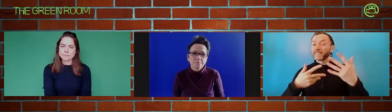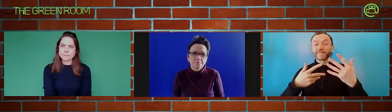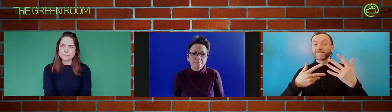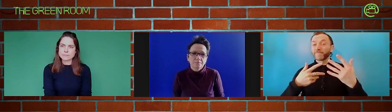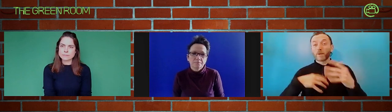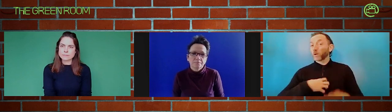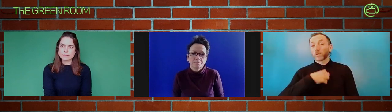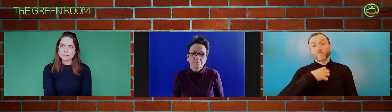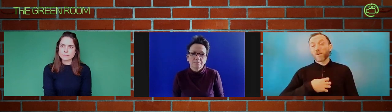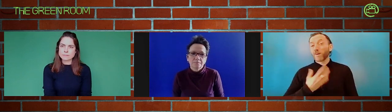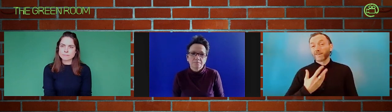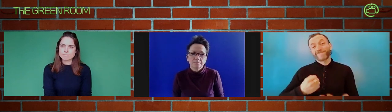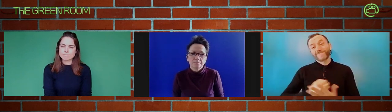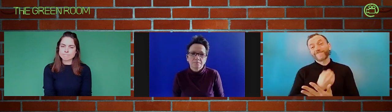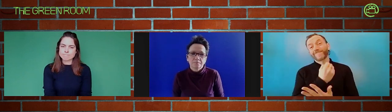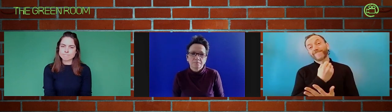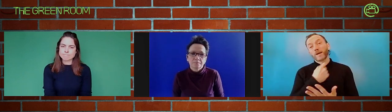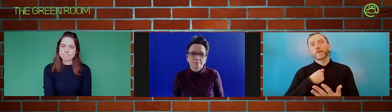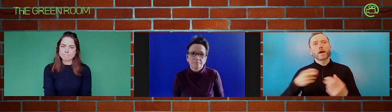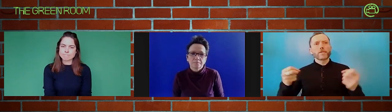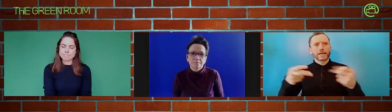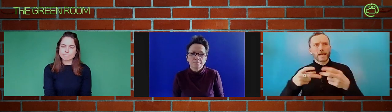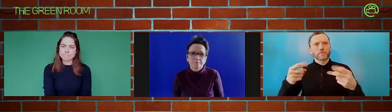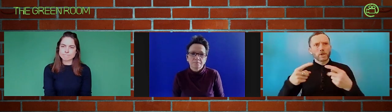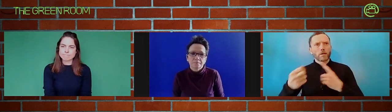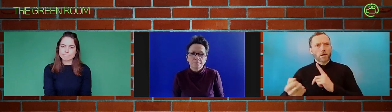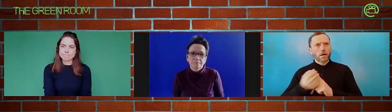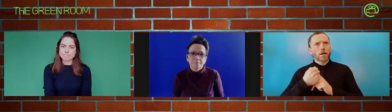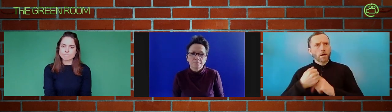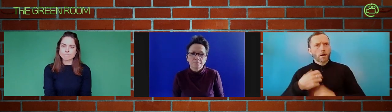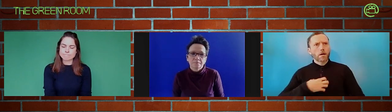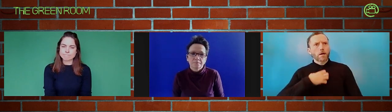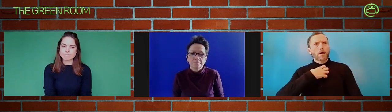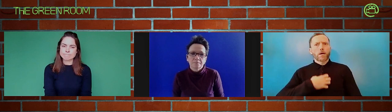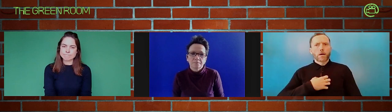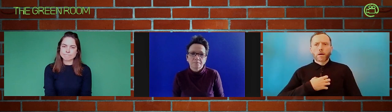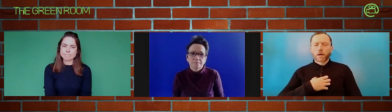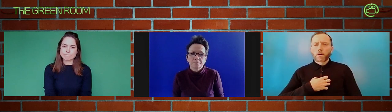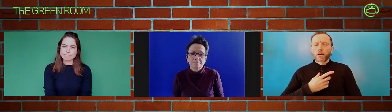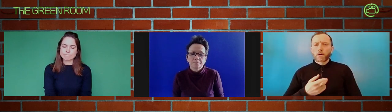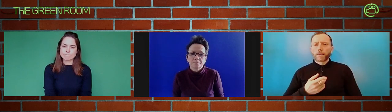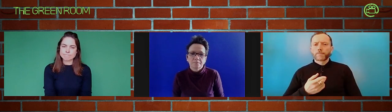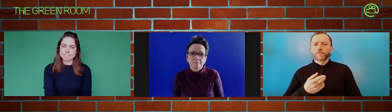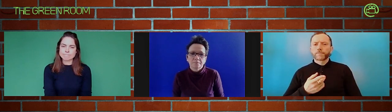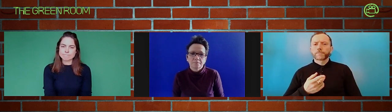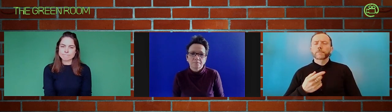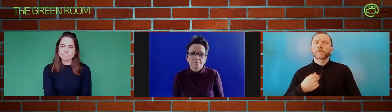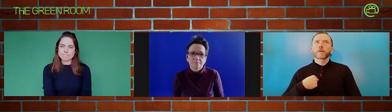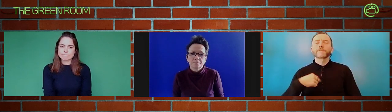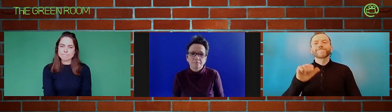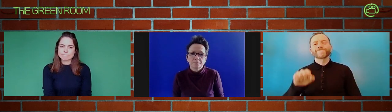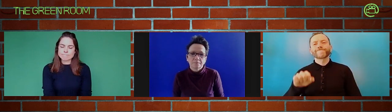I do think that's quite surprising. And yeah, I mean, I think it's